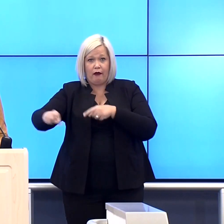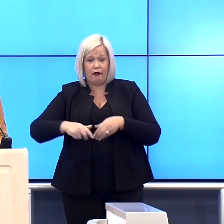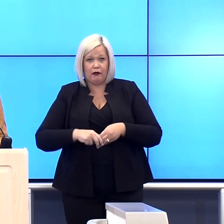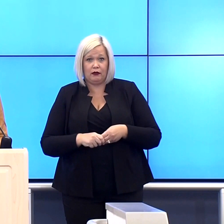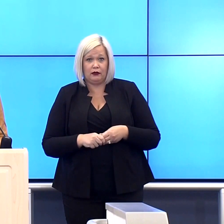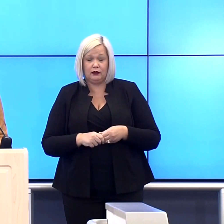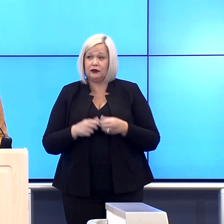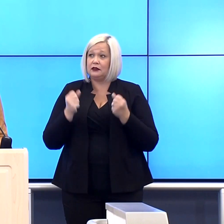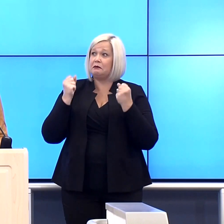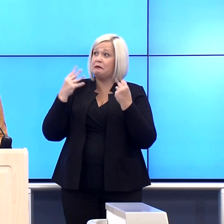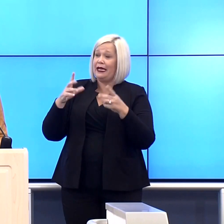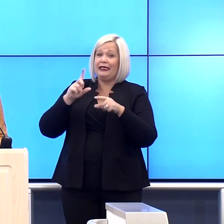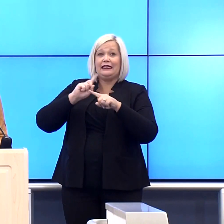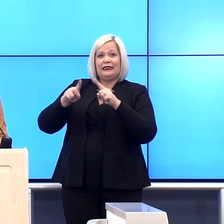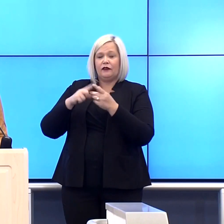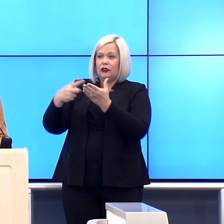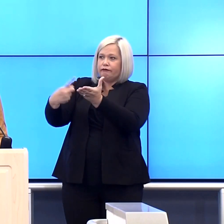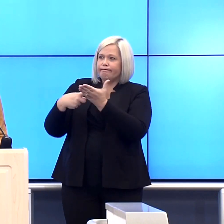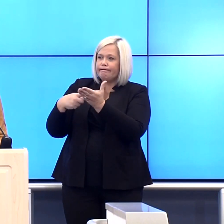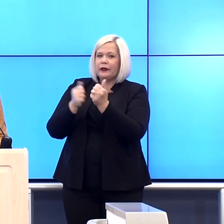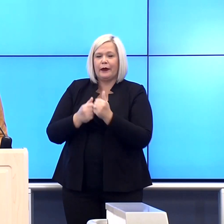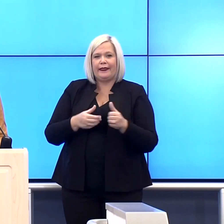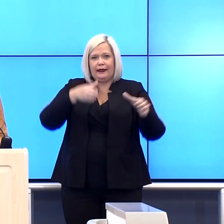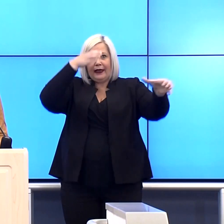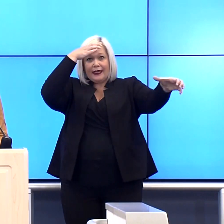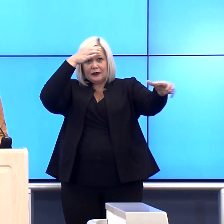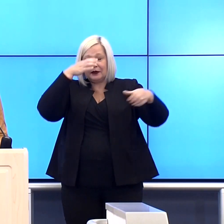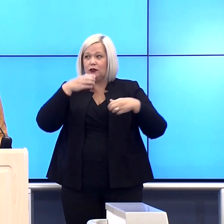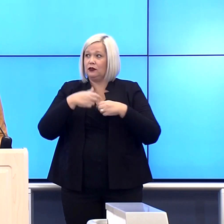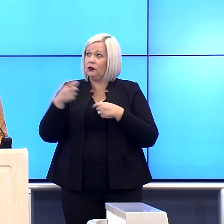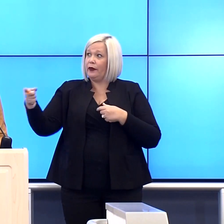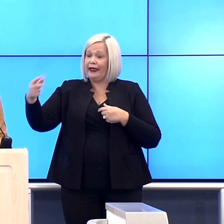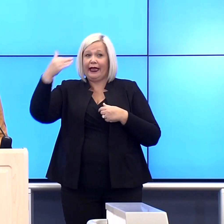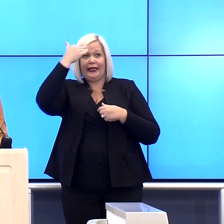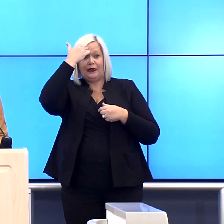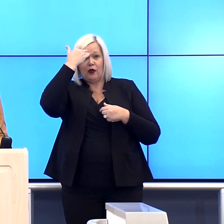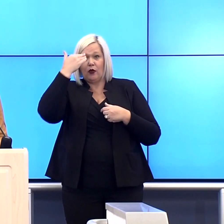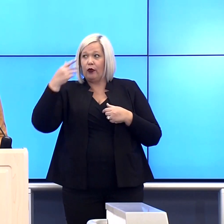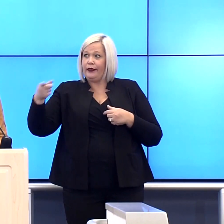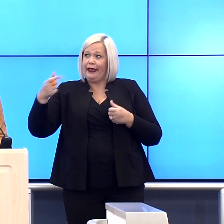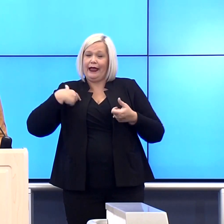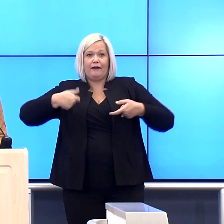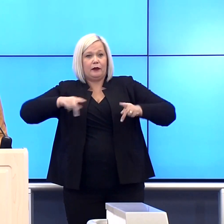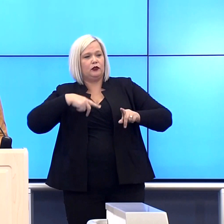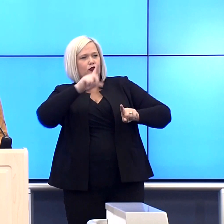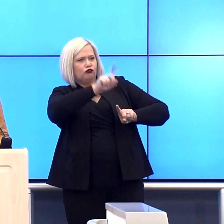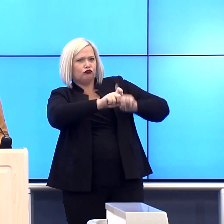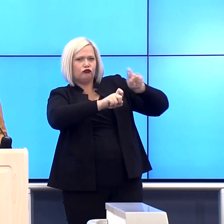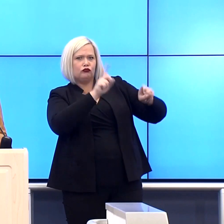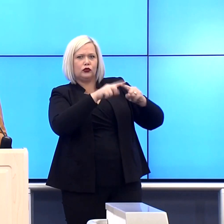WEEKLY MODELING CALLS. WE HAVE HAD A NUMBER OF WE HAVE HAD A NUMBER OF CONVERSATIONS IN ADDITION TO CONVERSATIONS IN ADDITION TO THAT WITH OUR EXPERTS SO THAT THAT WITH OUR EXPERTS SO THAT THEY CAN AVAIL THEMSELVES OF THE